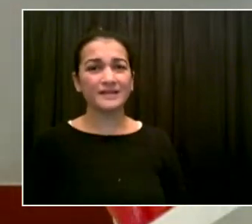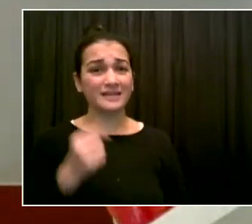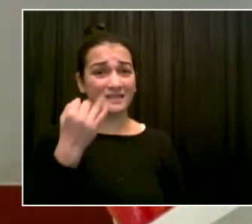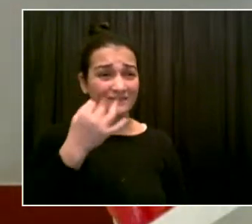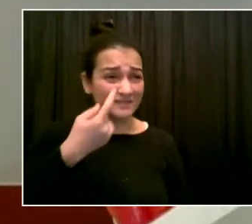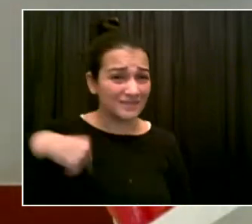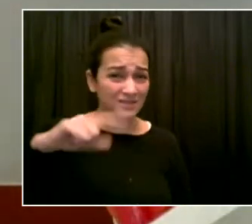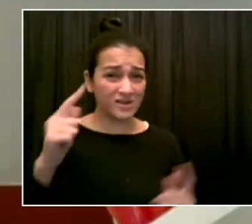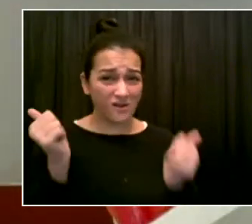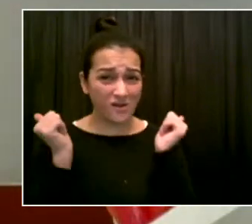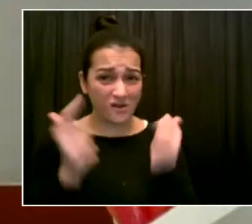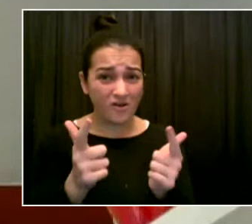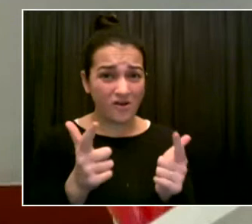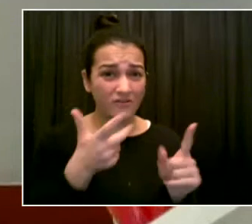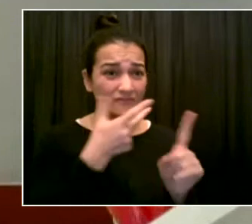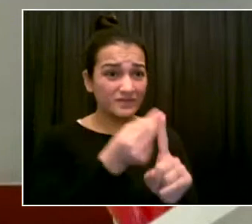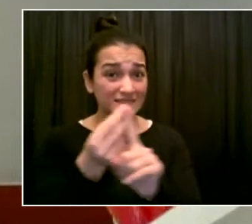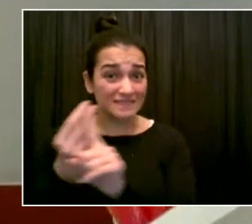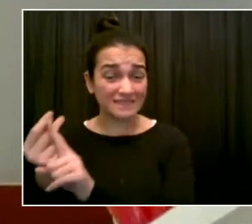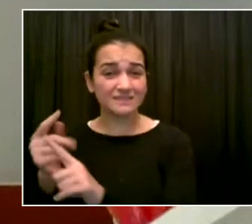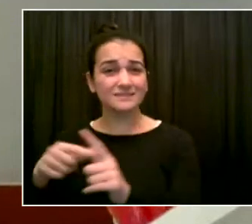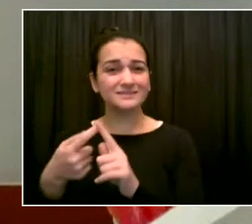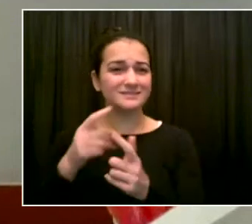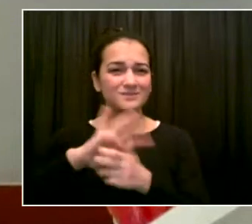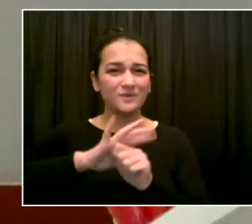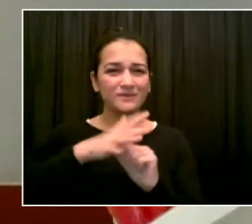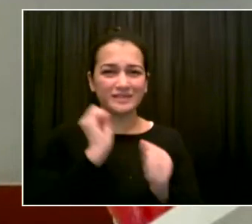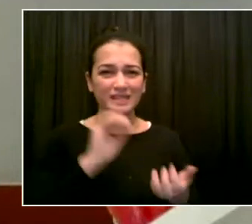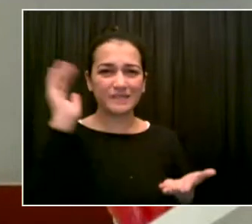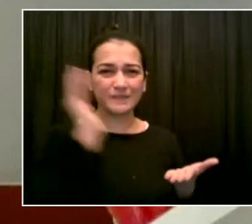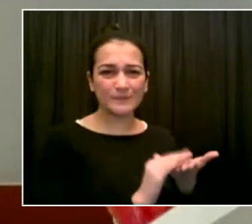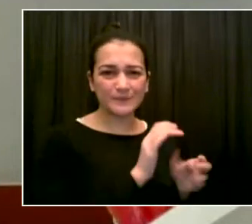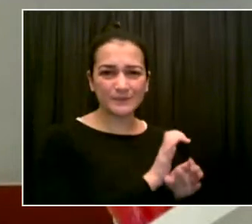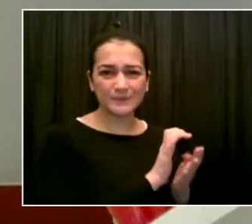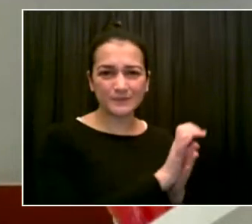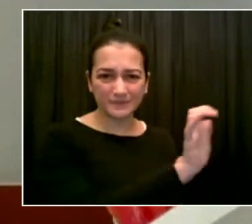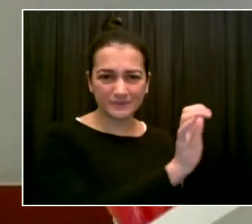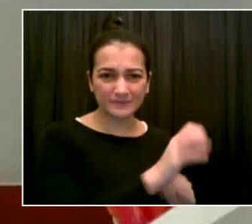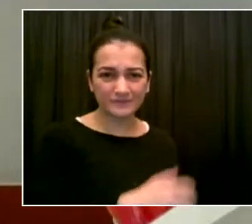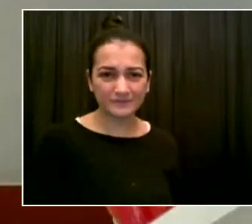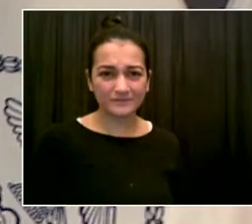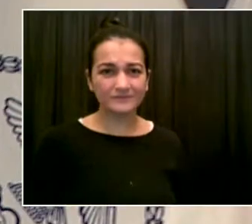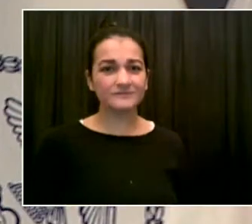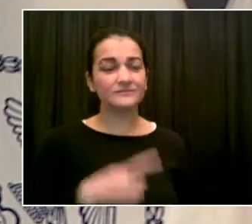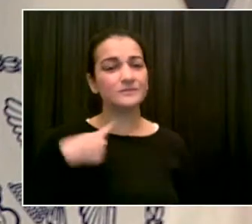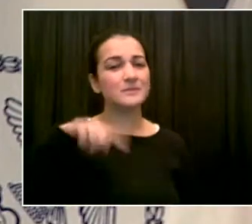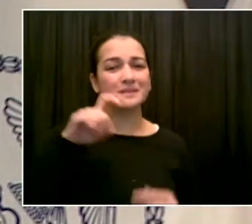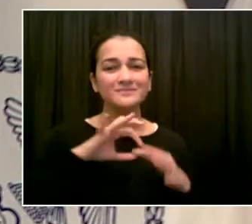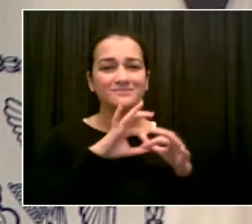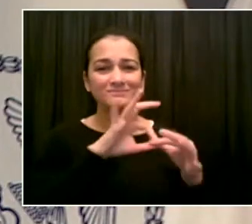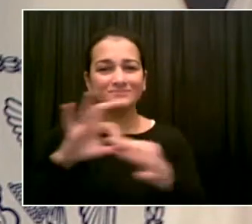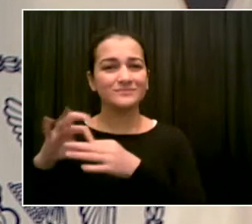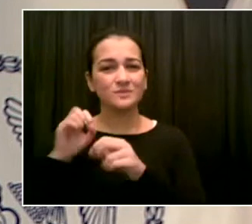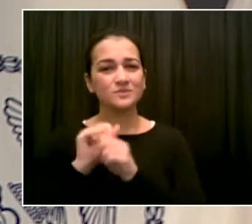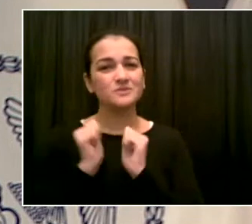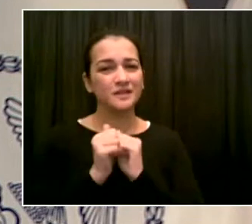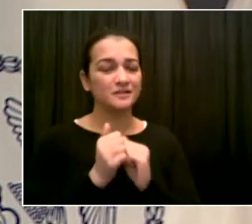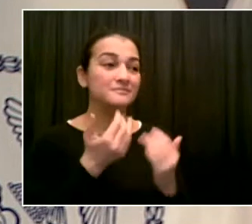FAMILY. YOU CAN PROTECT THEM BY GETTING VACCINATED AND IF NEOUGH PEOPLE GET VACCINATED WE CAN END THE PANDEMIC AS WE KNOW IT FOR YOU NEW YORK CITY BUT WE HAVE TO